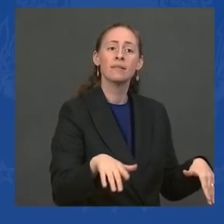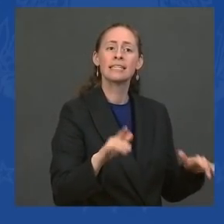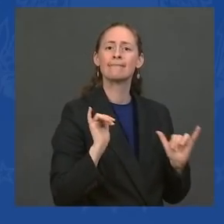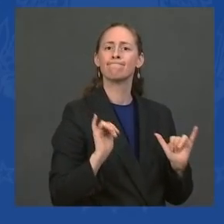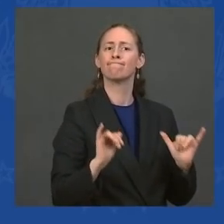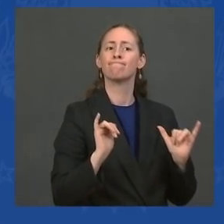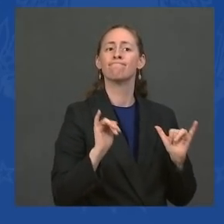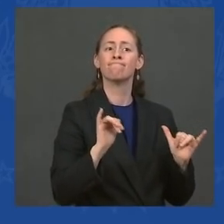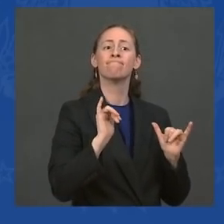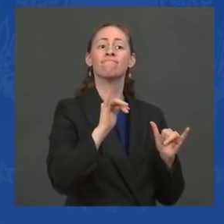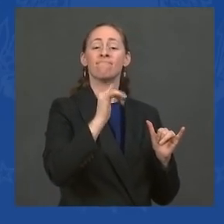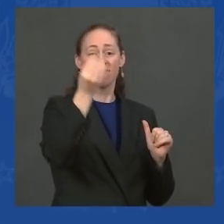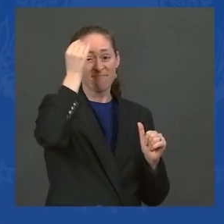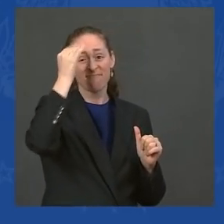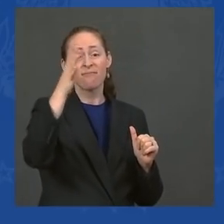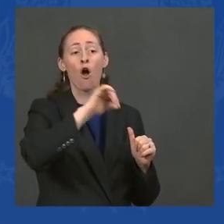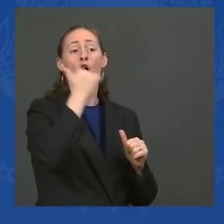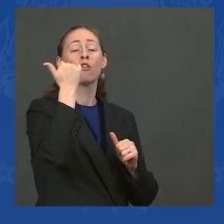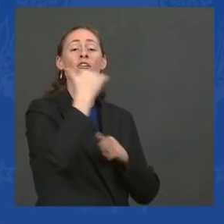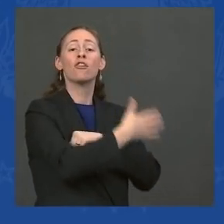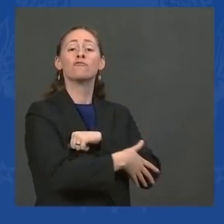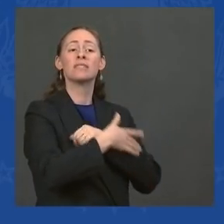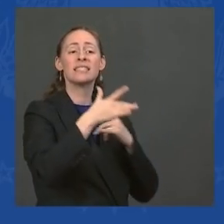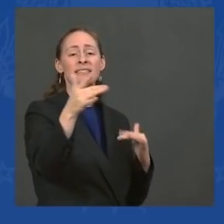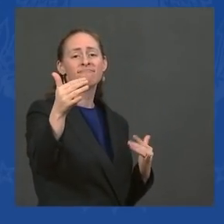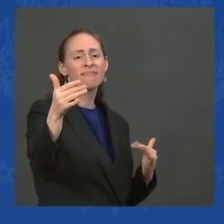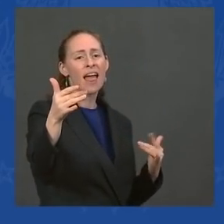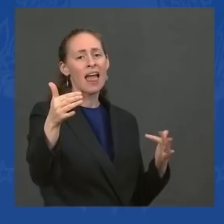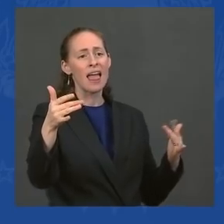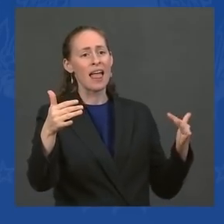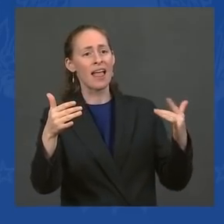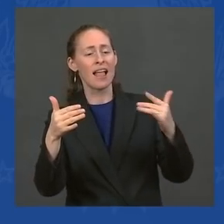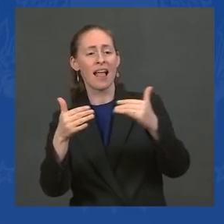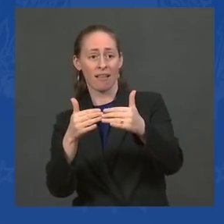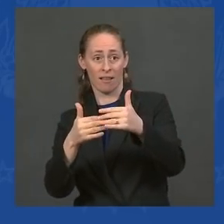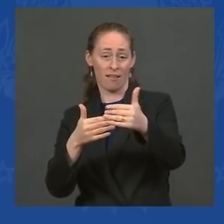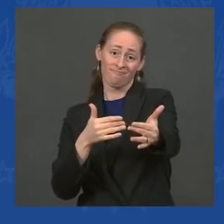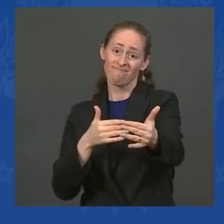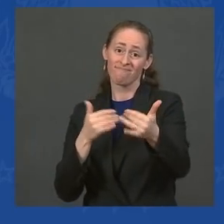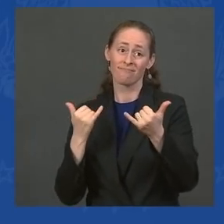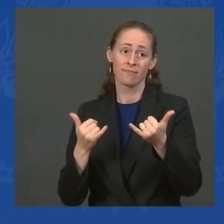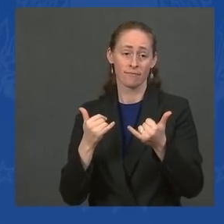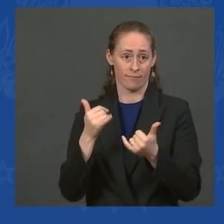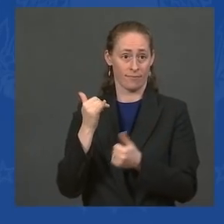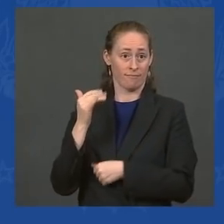Jill has my community college -- Dr. Biden has an expression she's used for real: